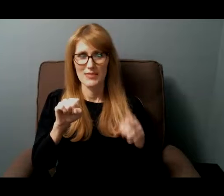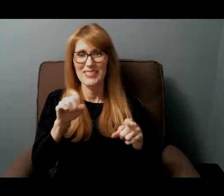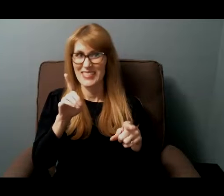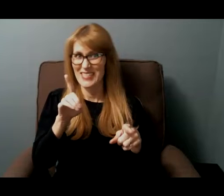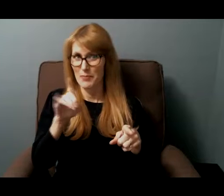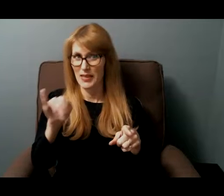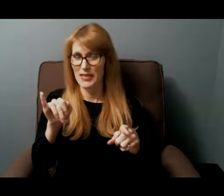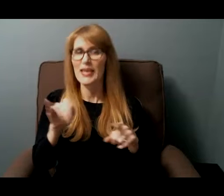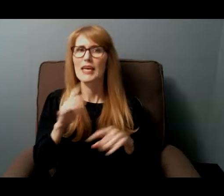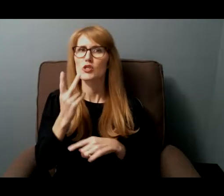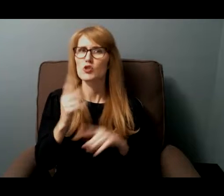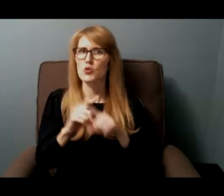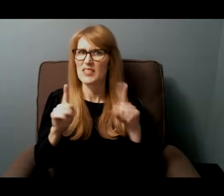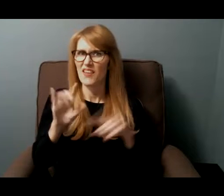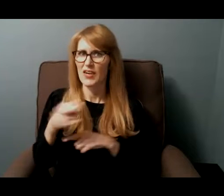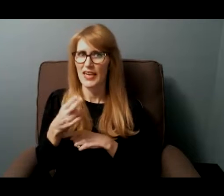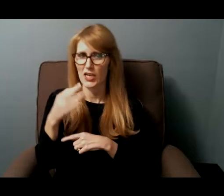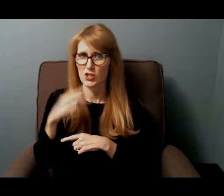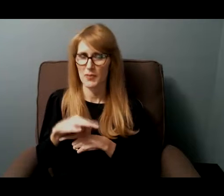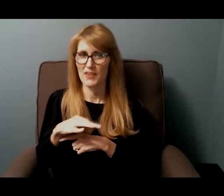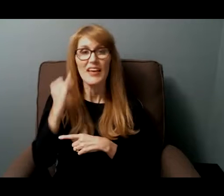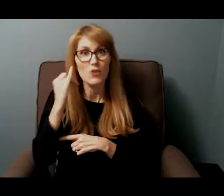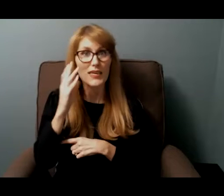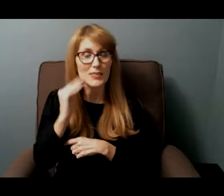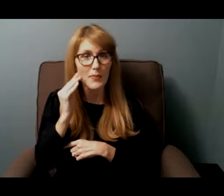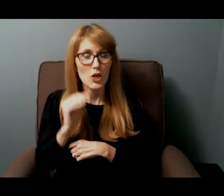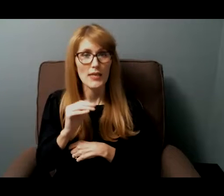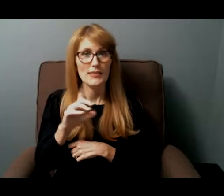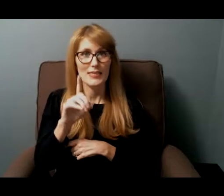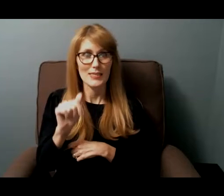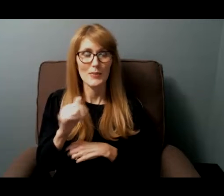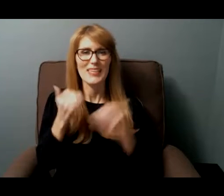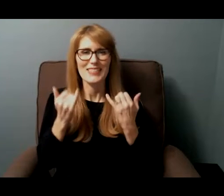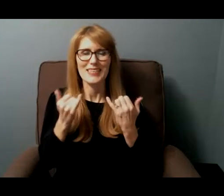one we are talking about today is Social Security Disability Insurance. Just want to make sure we